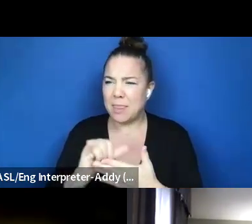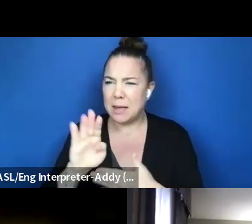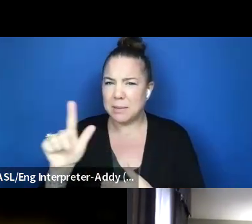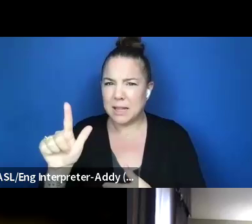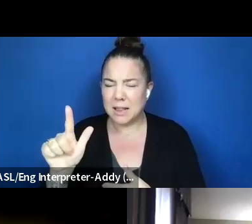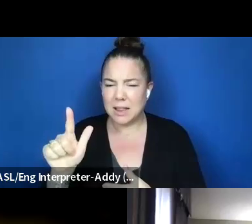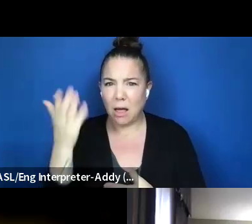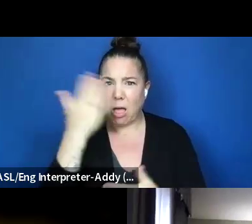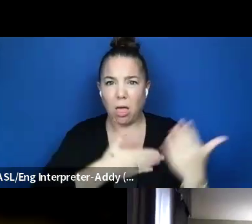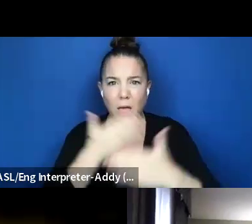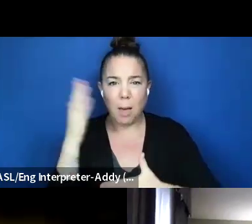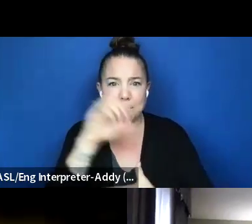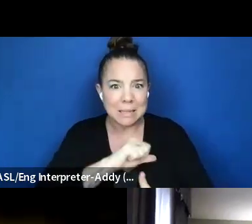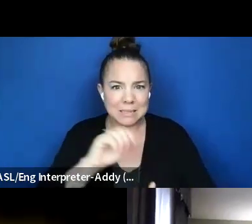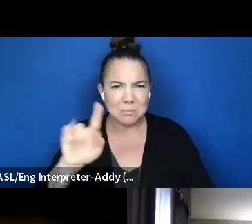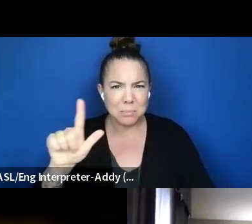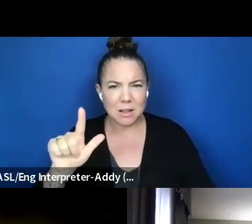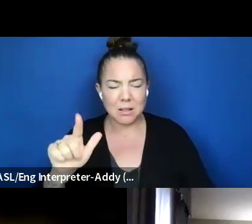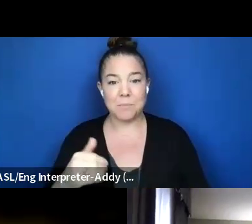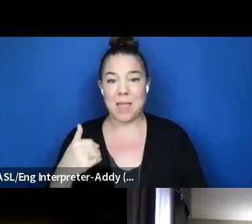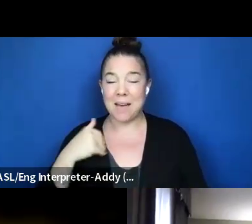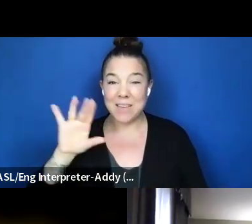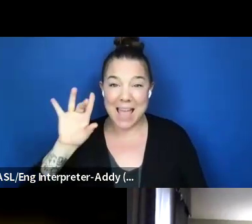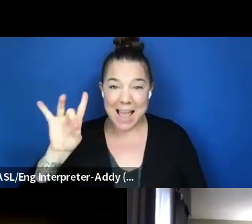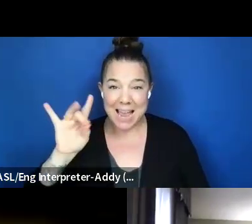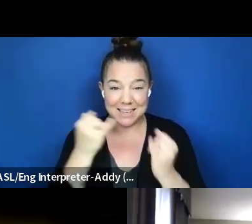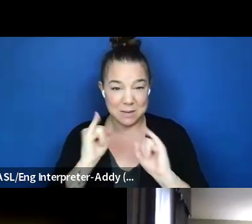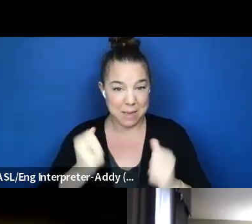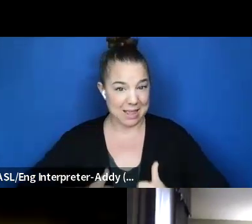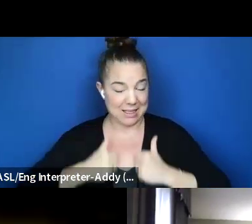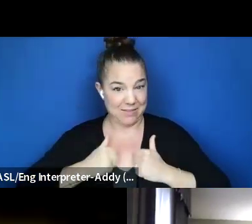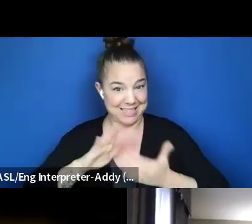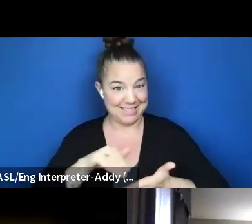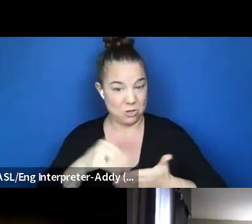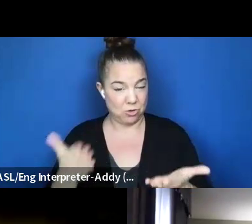Don Posh: and just think, if there's 8 independent living centers in Wisconsin, and all 8 are